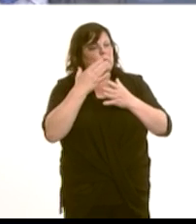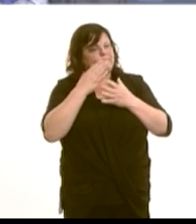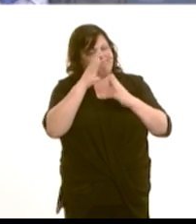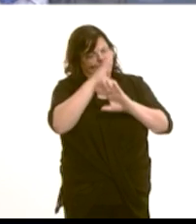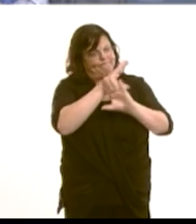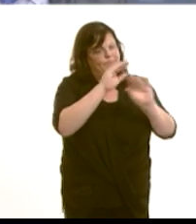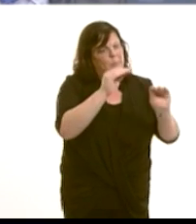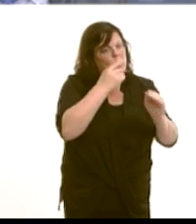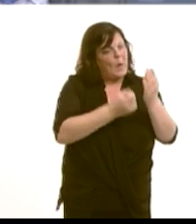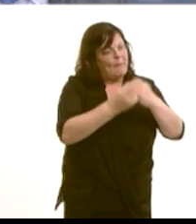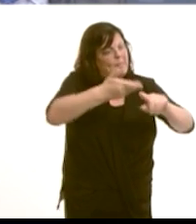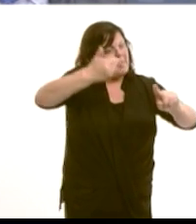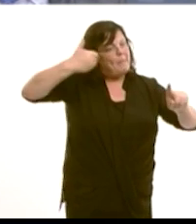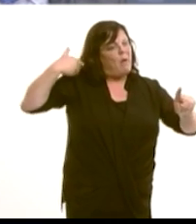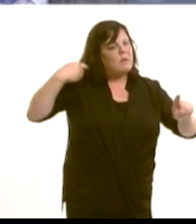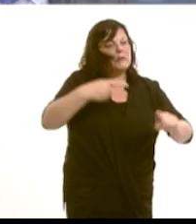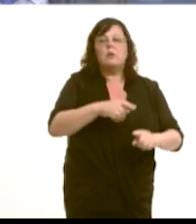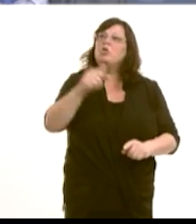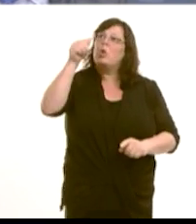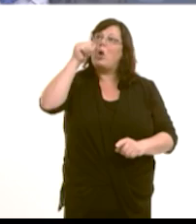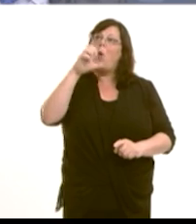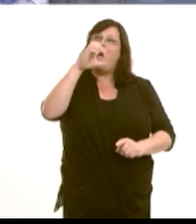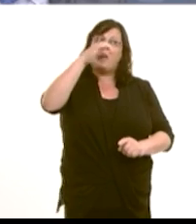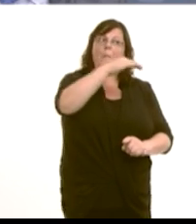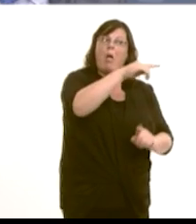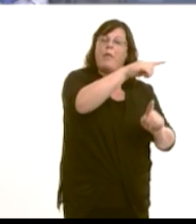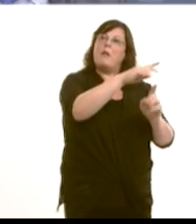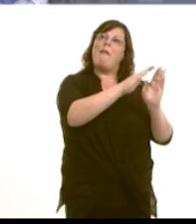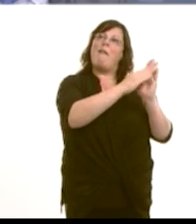First Minister, I'm sure that you are aware that Carmarthen's archive is currently being